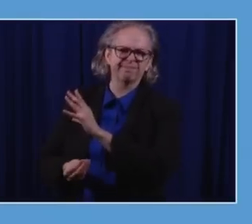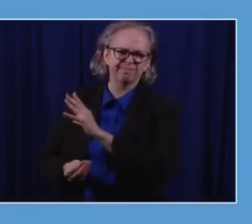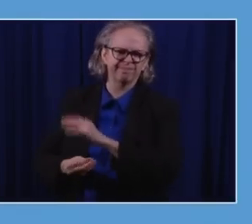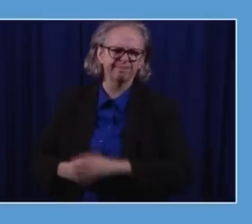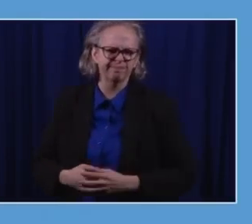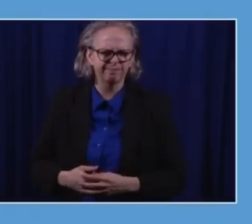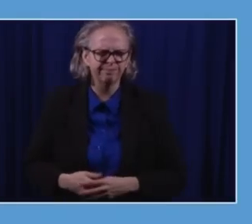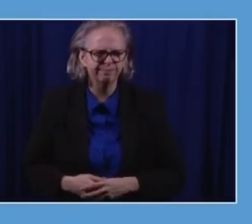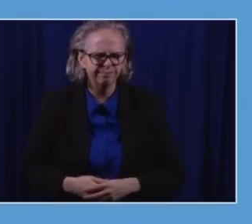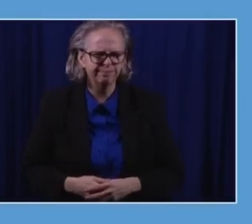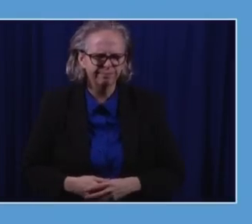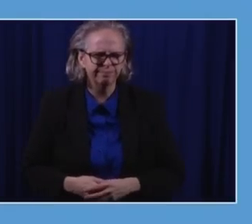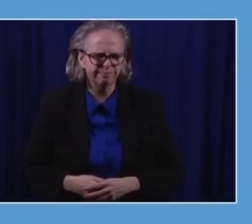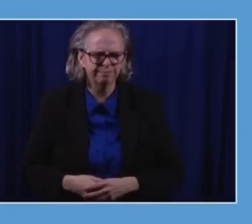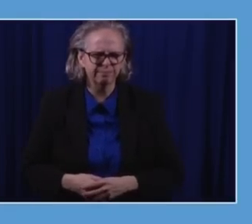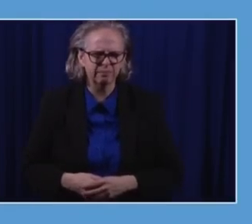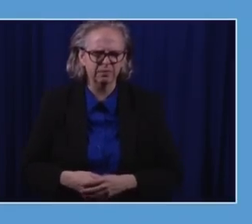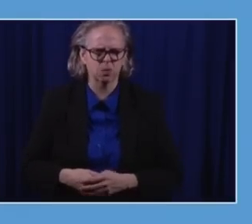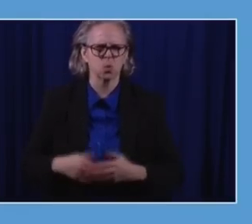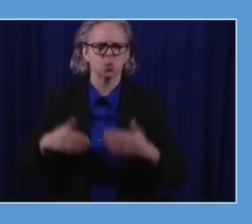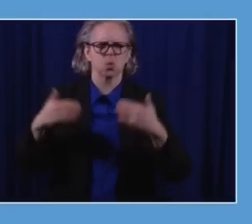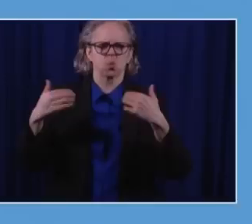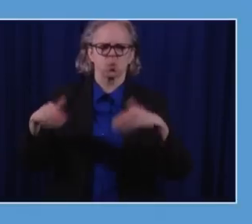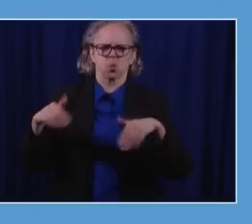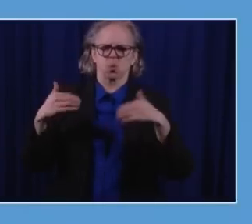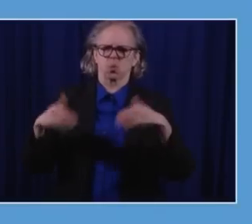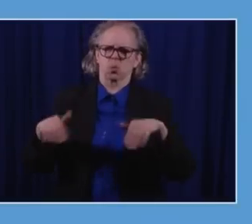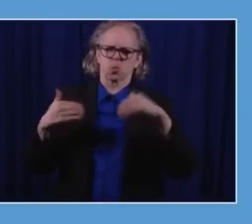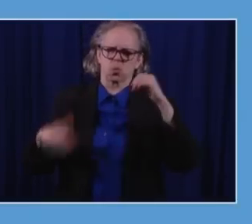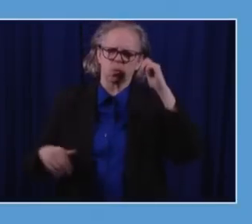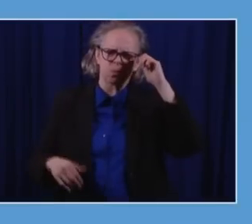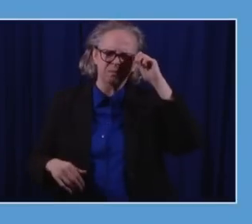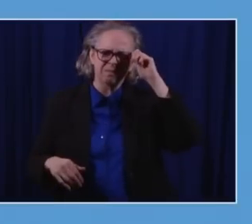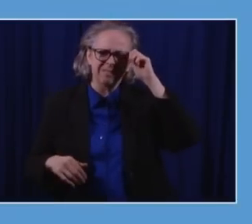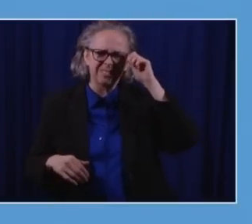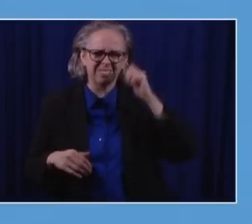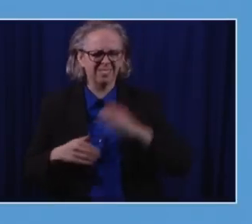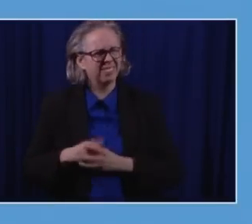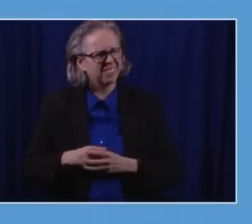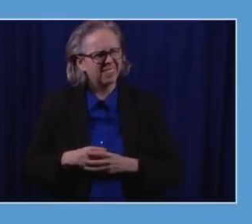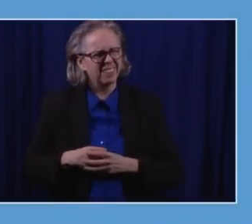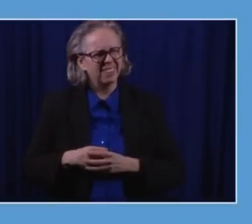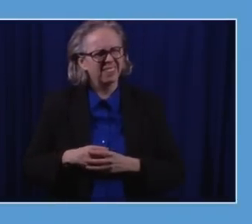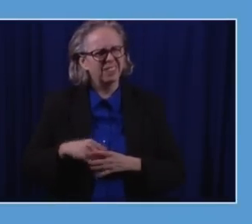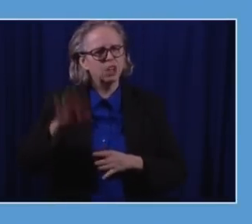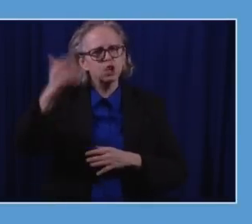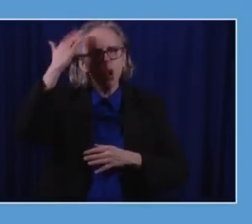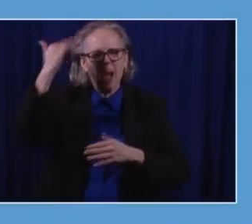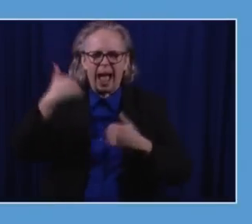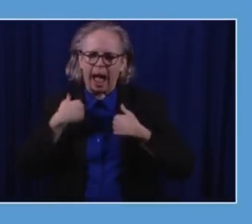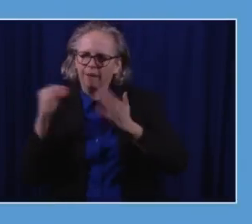additional 282 highlands have been hospitalized because of covid sadly read or reporting 24 more Ohioans who have died